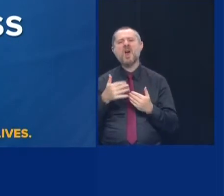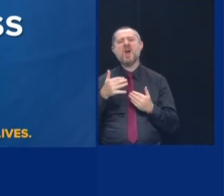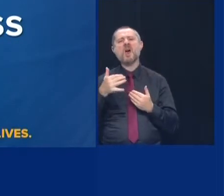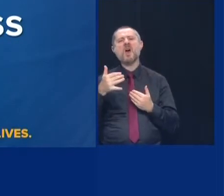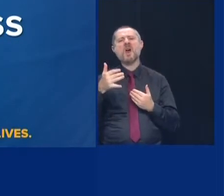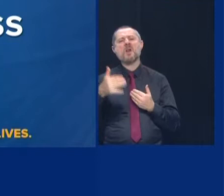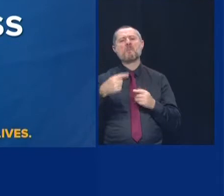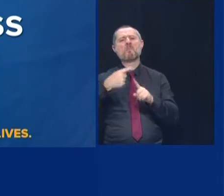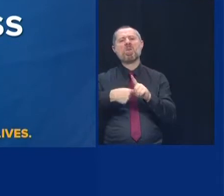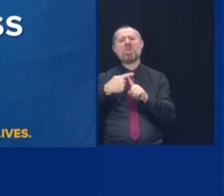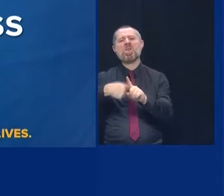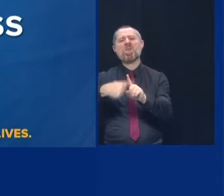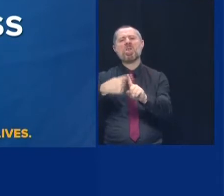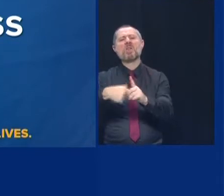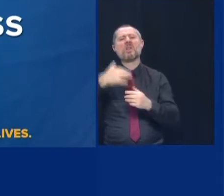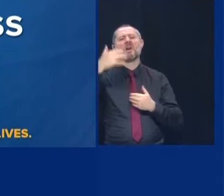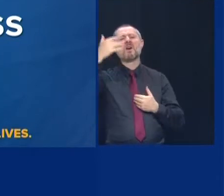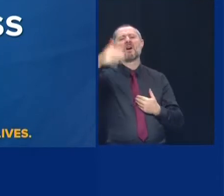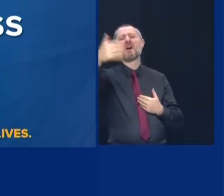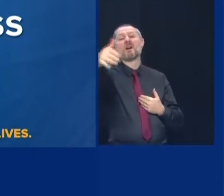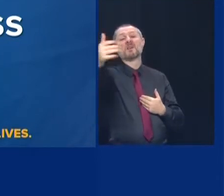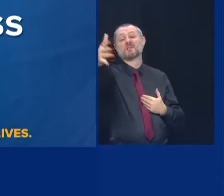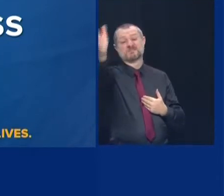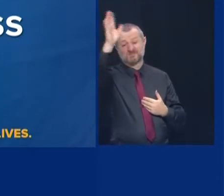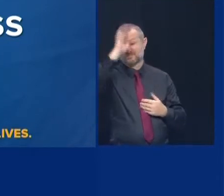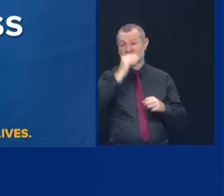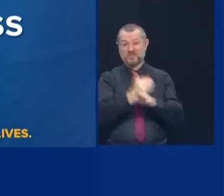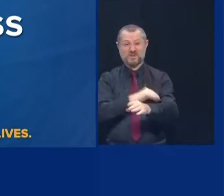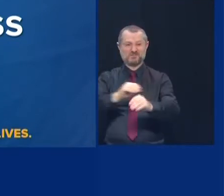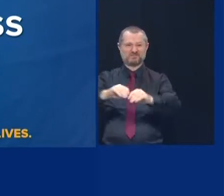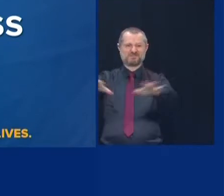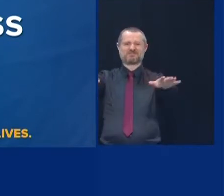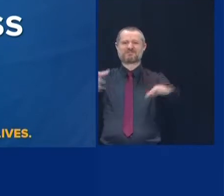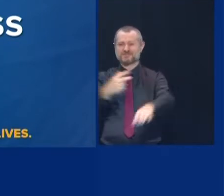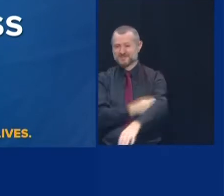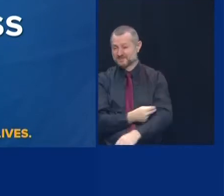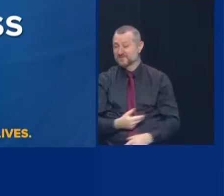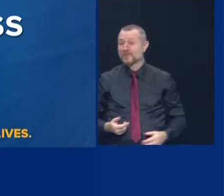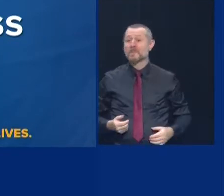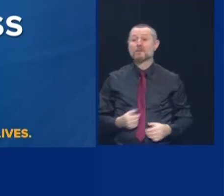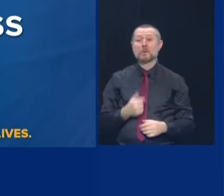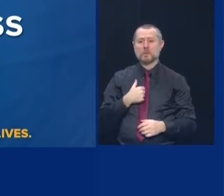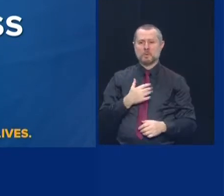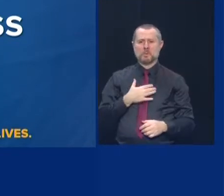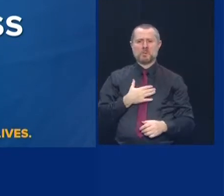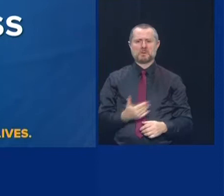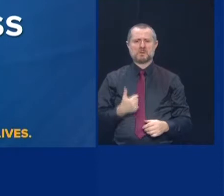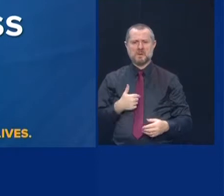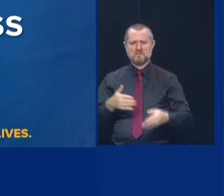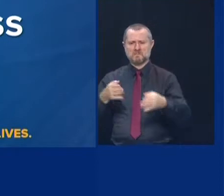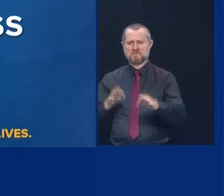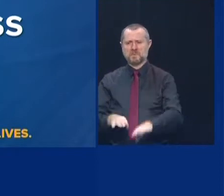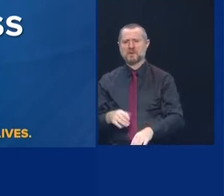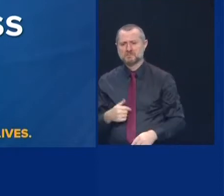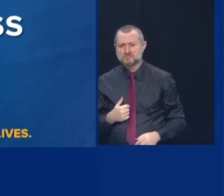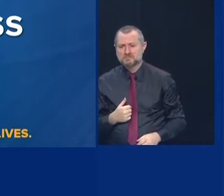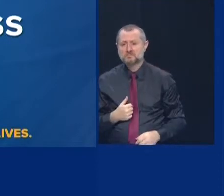DON'T HAVE TO WORRY. IT IS GOING TO BE MONTHS AND MONTHS AND MONTHS BEFORE YOU HIT A CRITICAL MASS ON THE